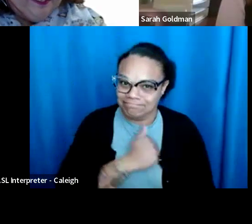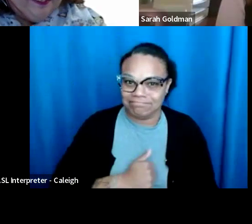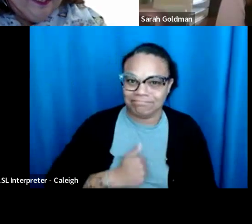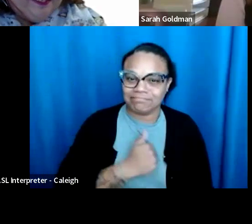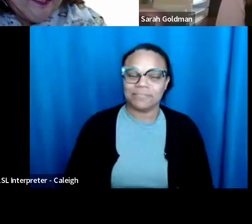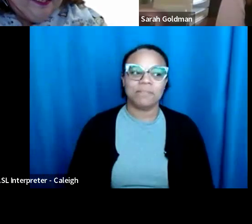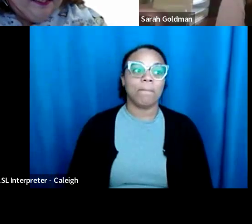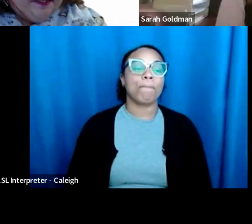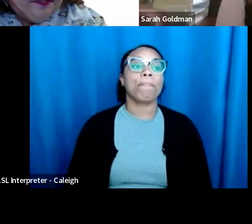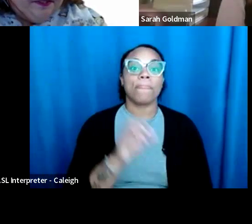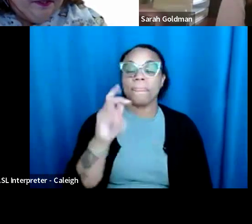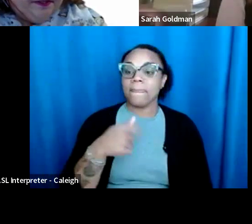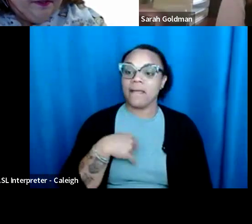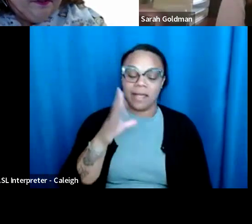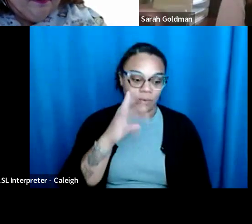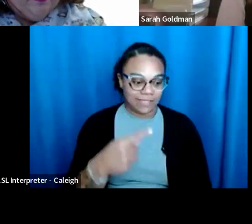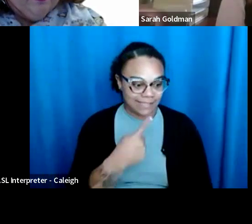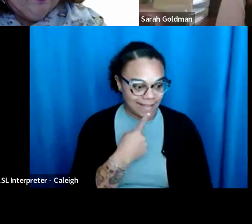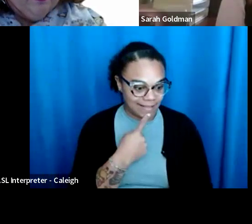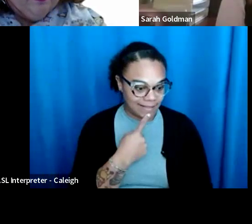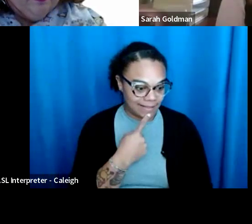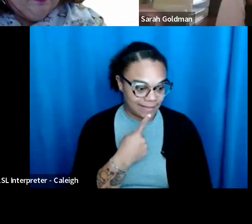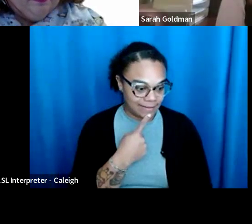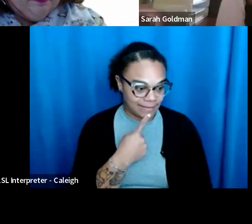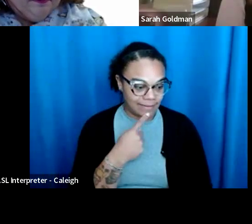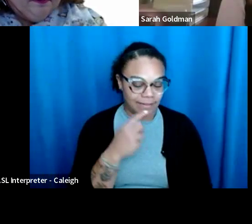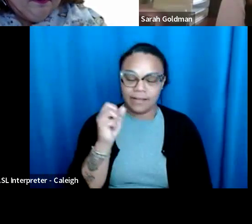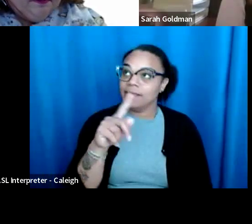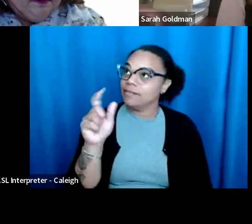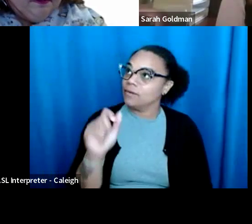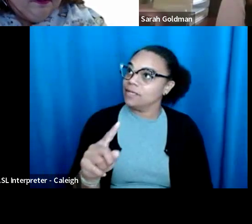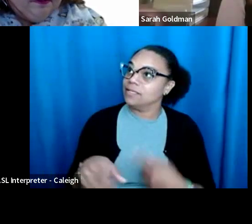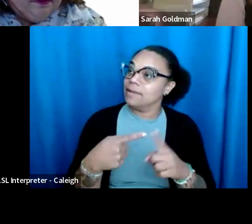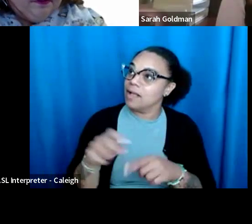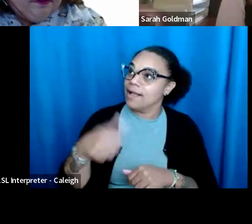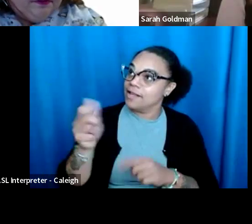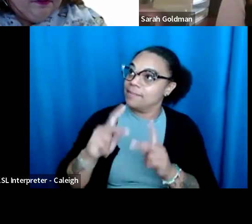I would say... So the question was, have other folks with disability played a role